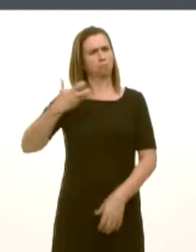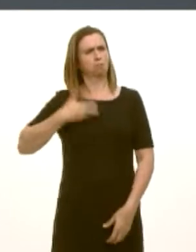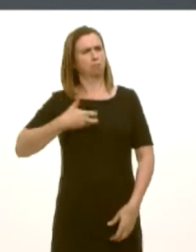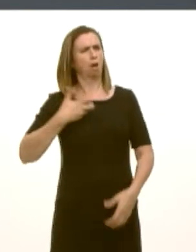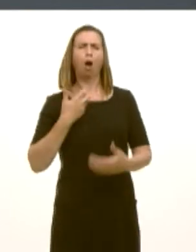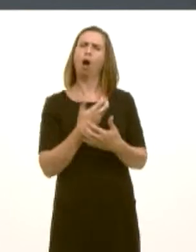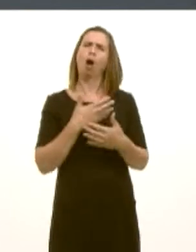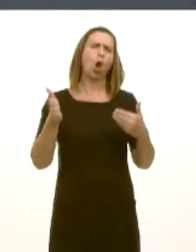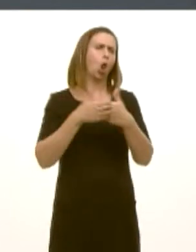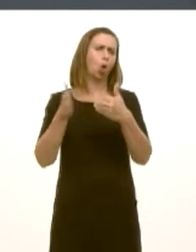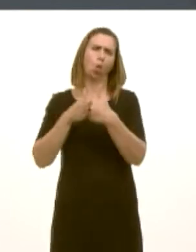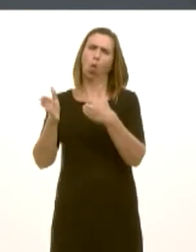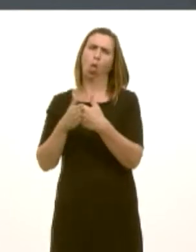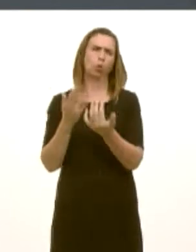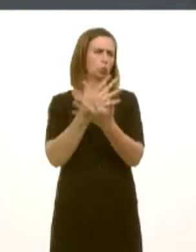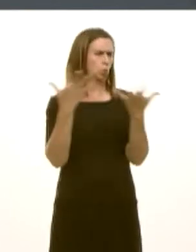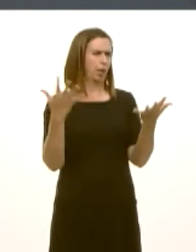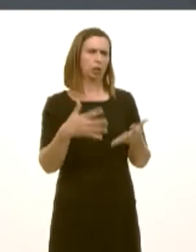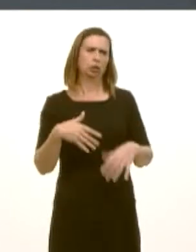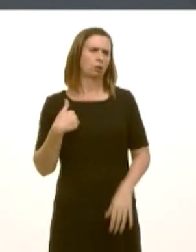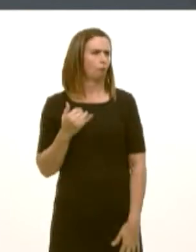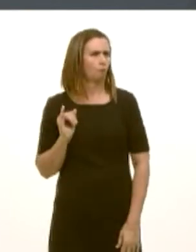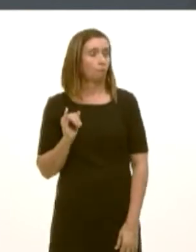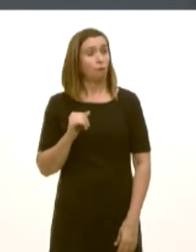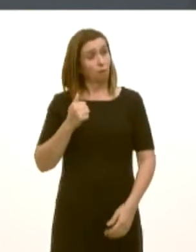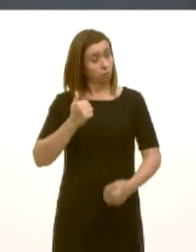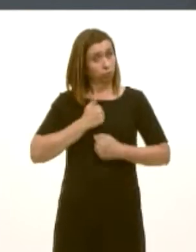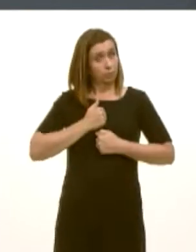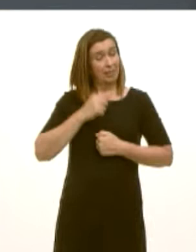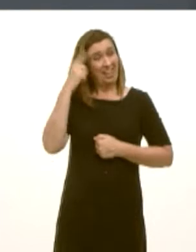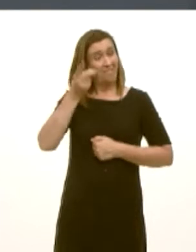So, First Minister, do you agree with me that, if the velothon is to pass through Caerphilly